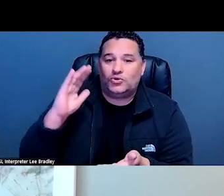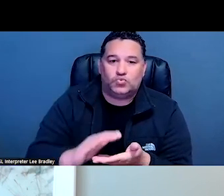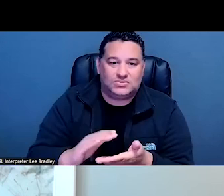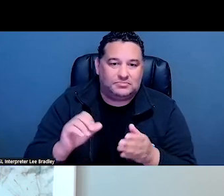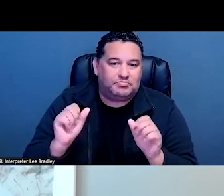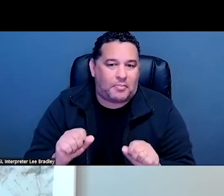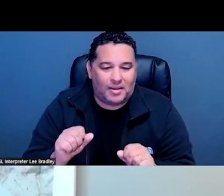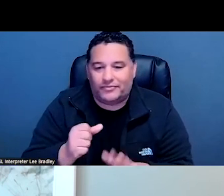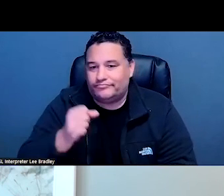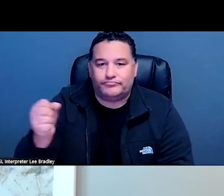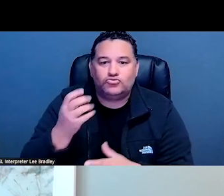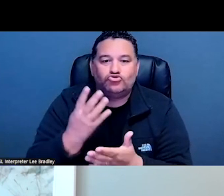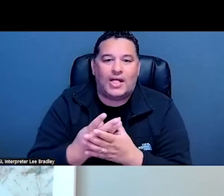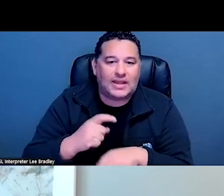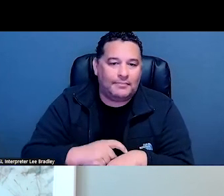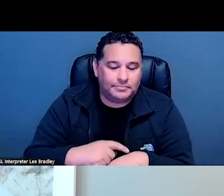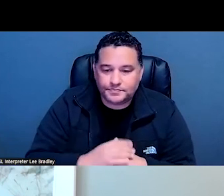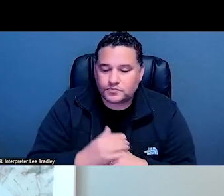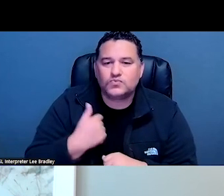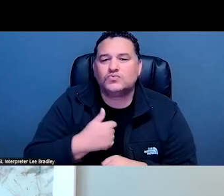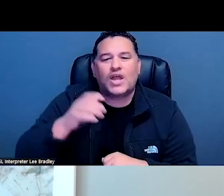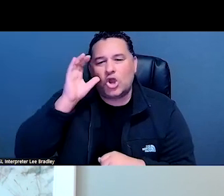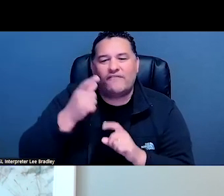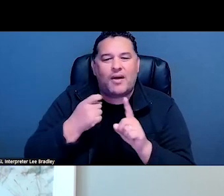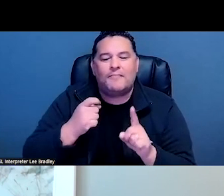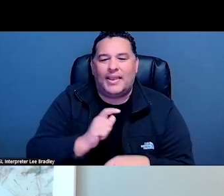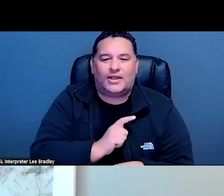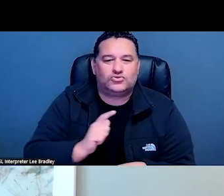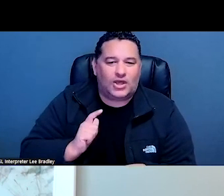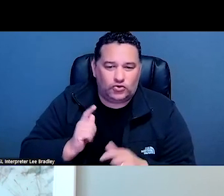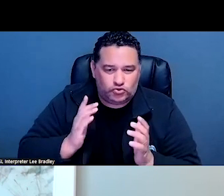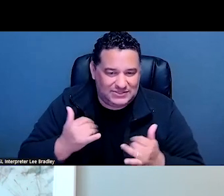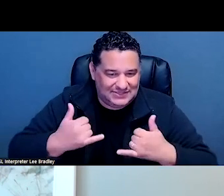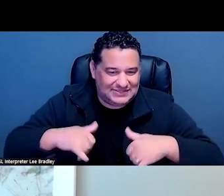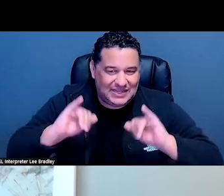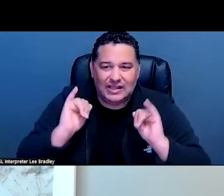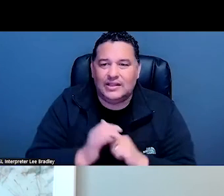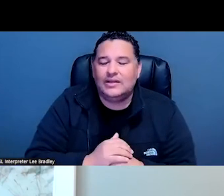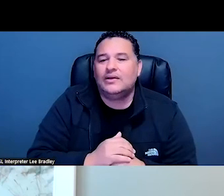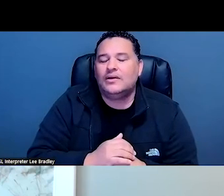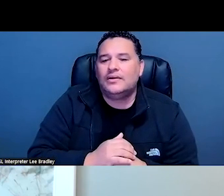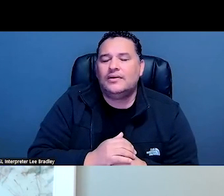. AND, IT REDUCES THE PROBABILITY OF JAIL TIME. WE HEAR FROM LEGISLATOR